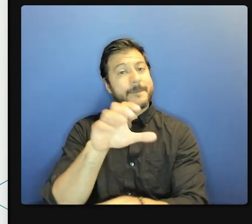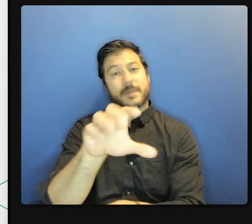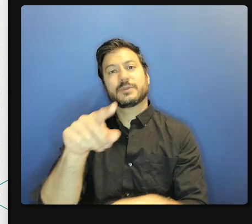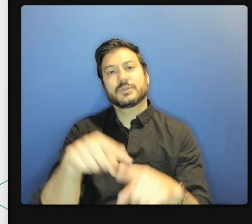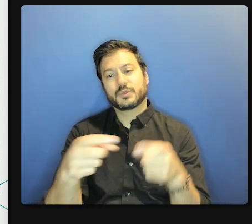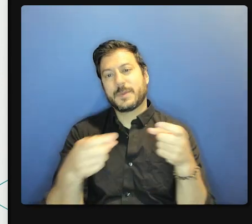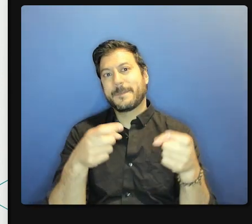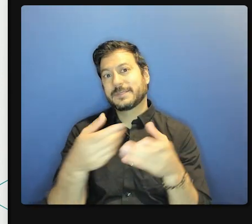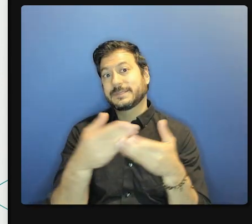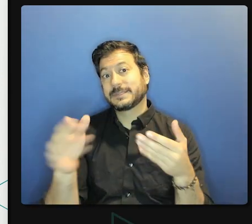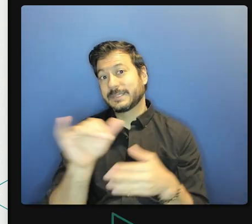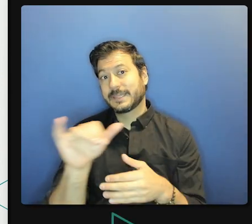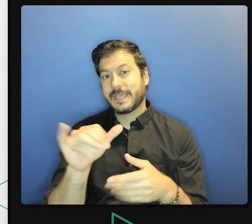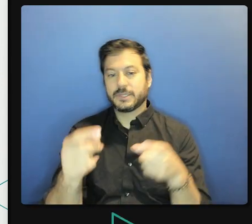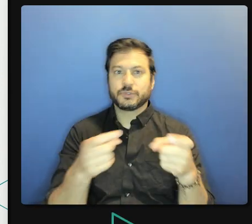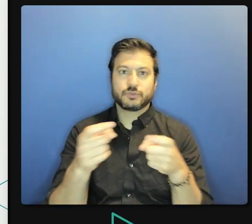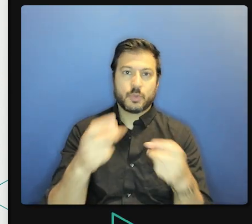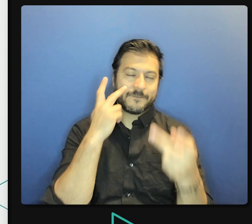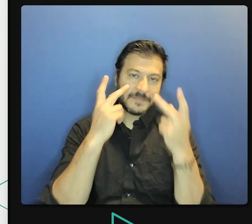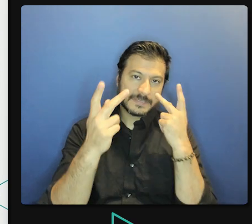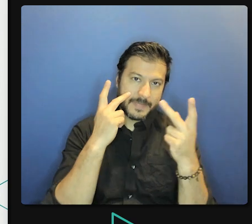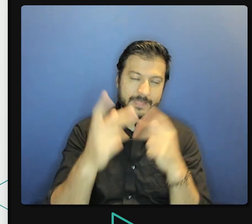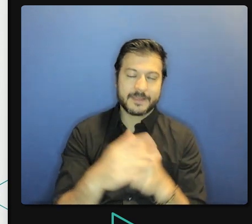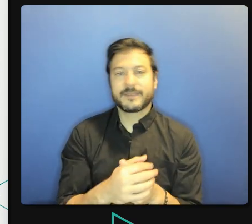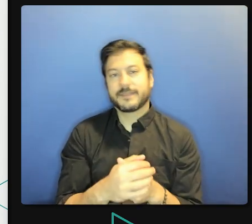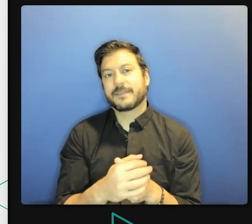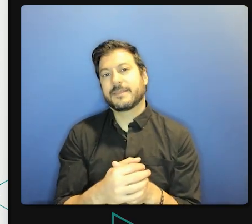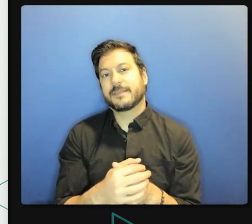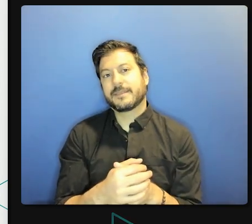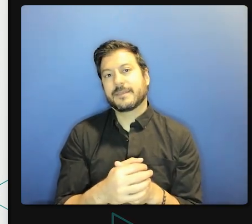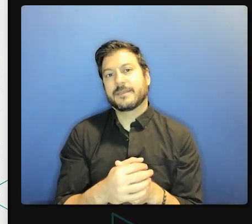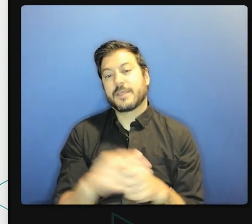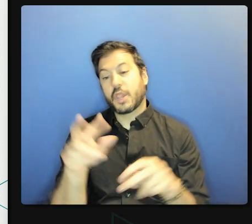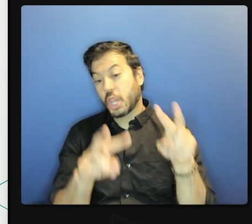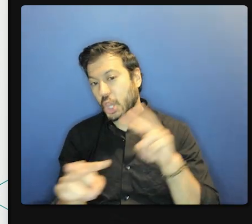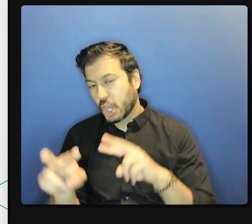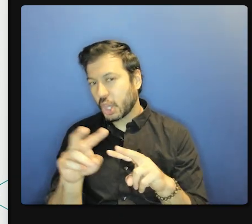This empowers you to manage things like control, visibility and look